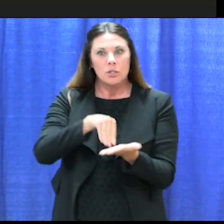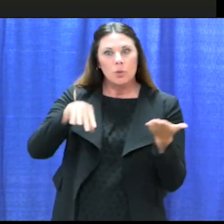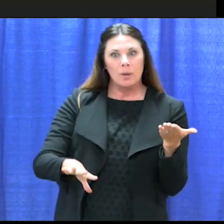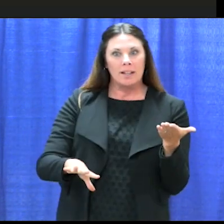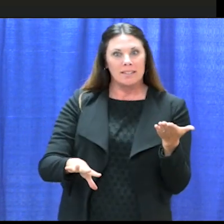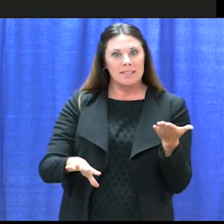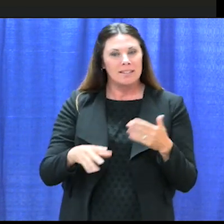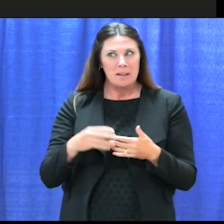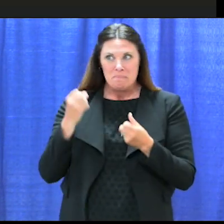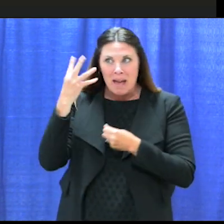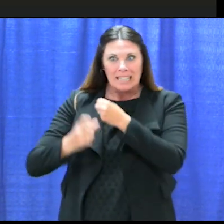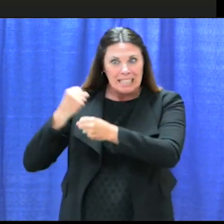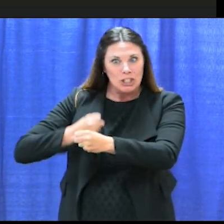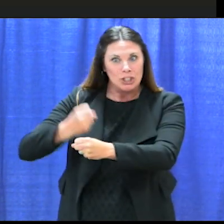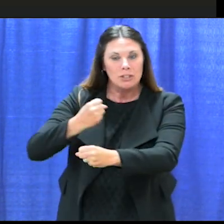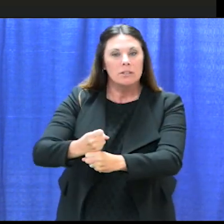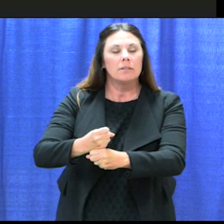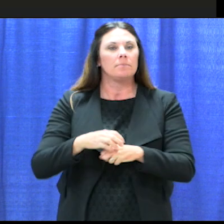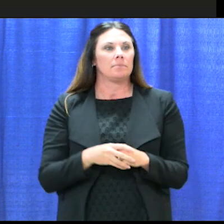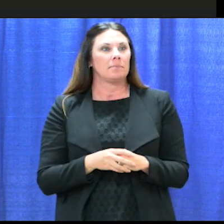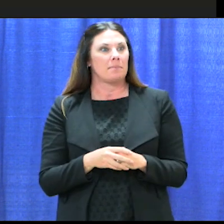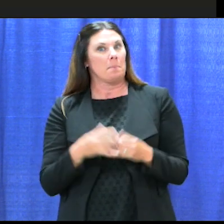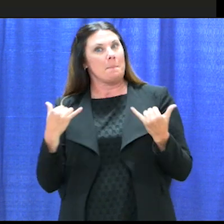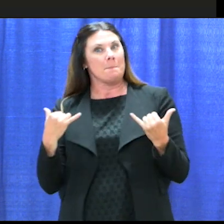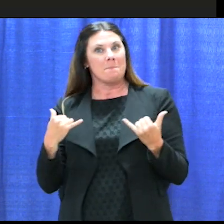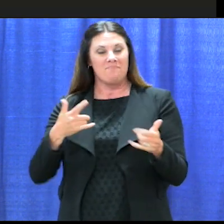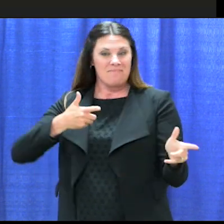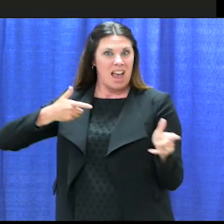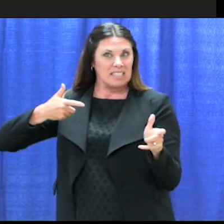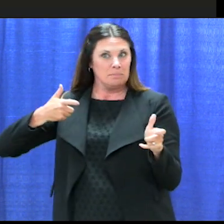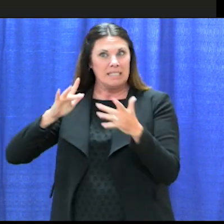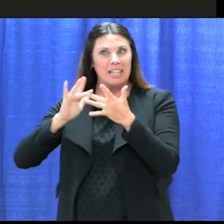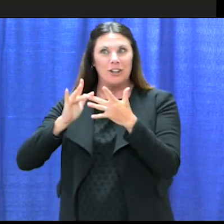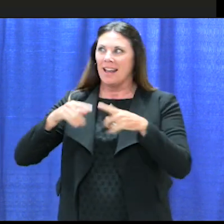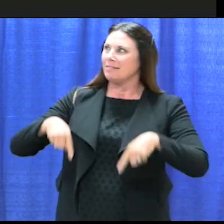Access to high-speed internet in California, the land of opportunity the home of Silicon